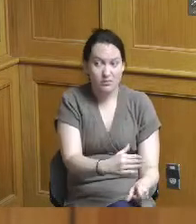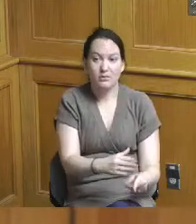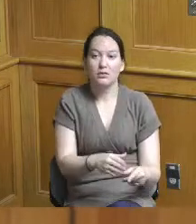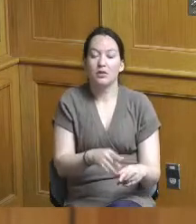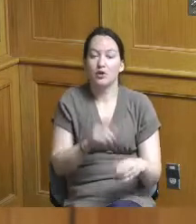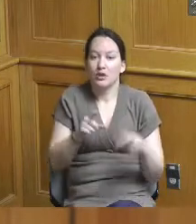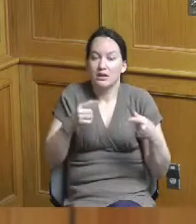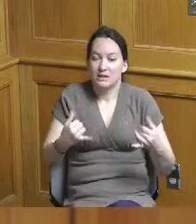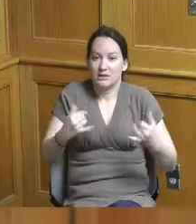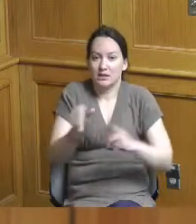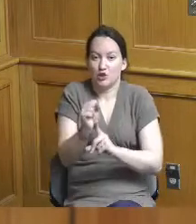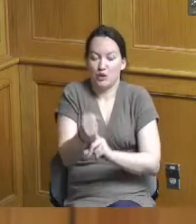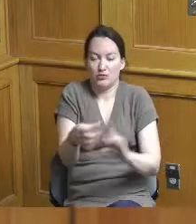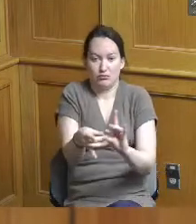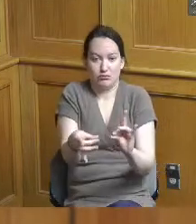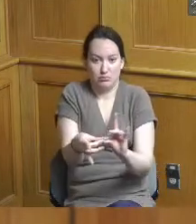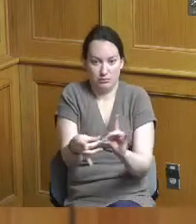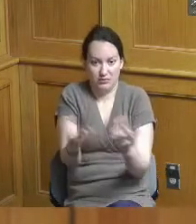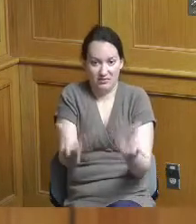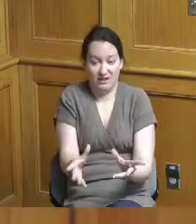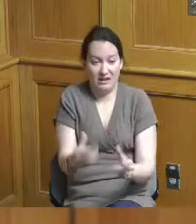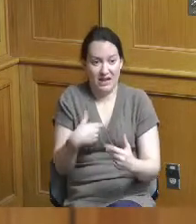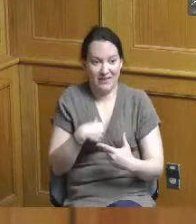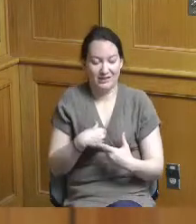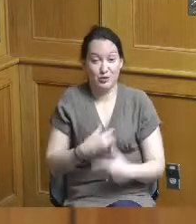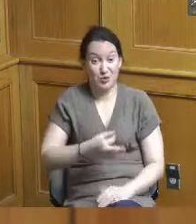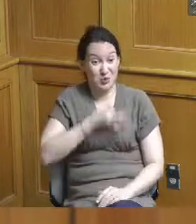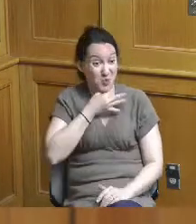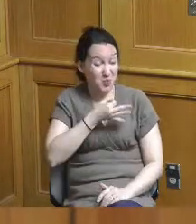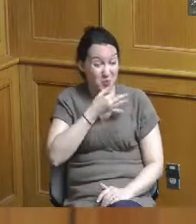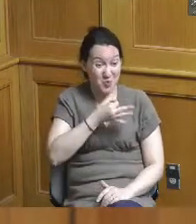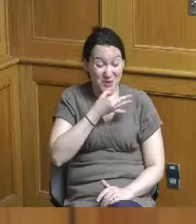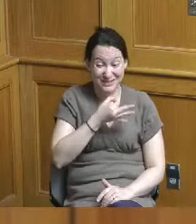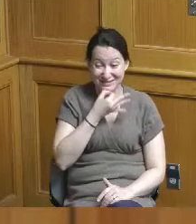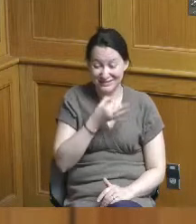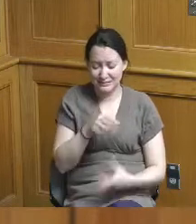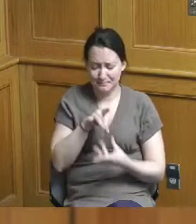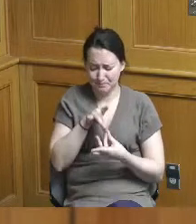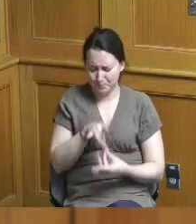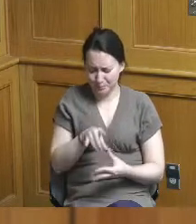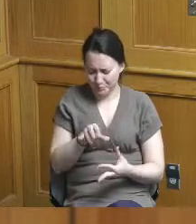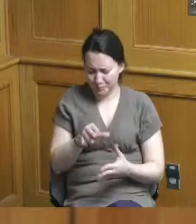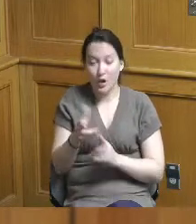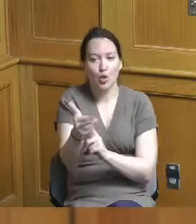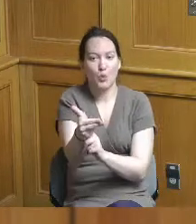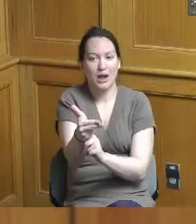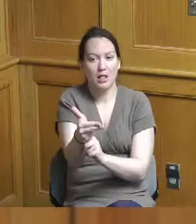points as was referenced we've got an inflection point coming up here related to the hotel and so